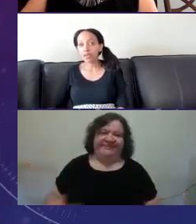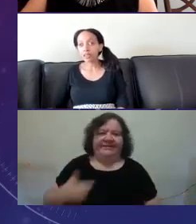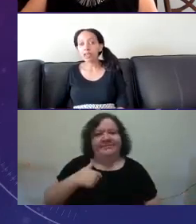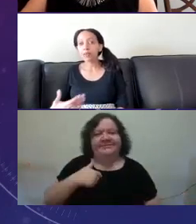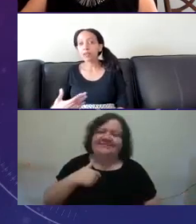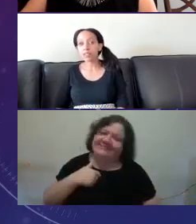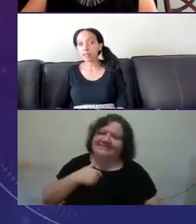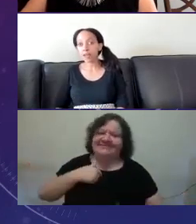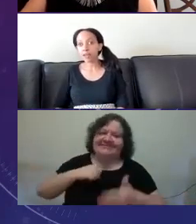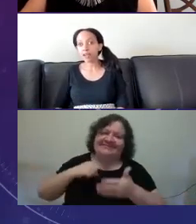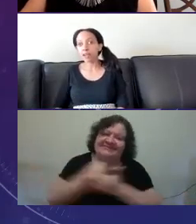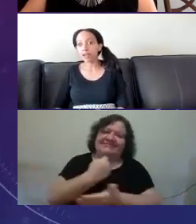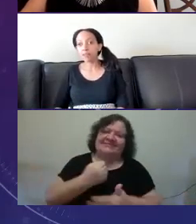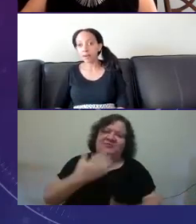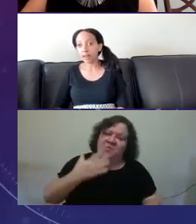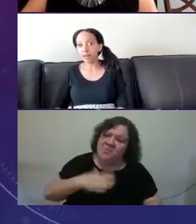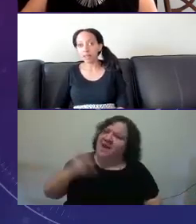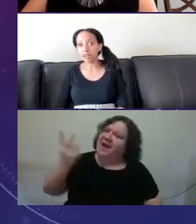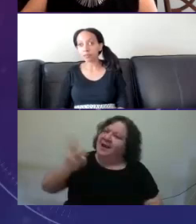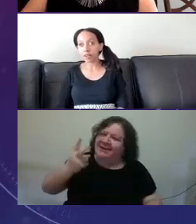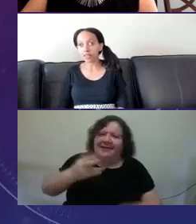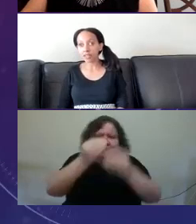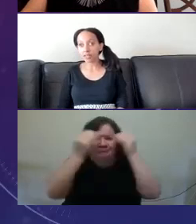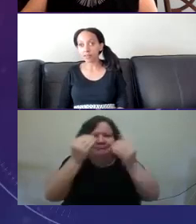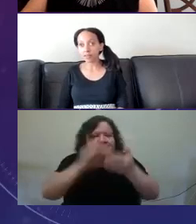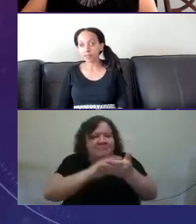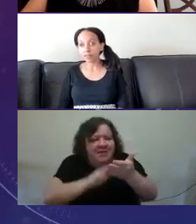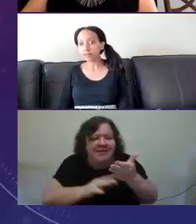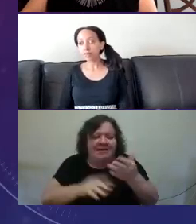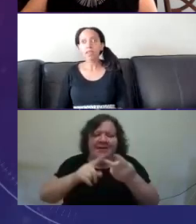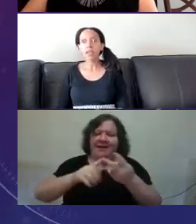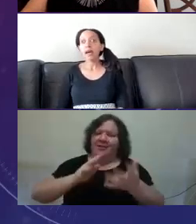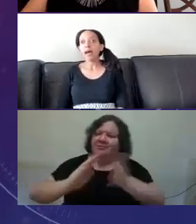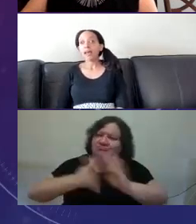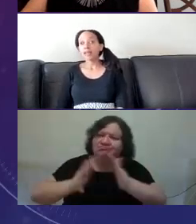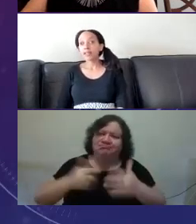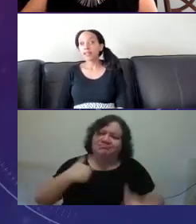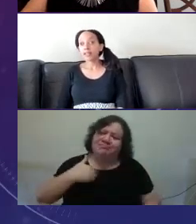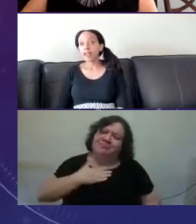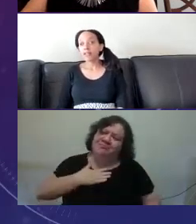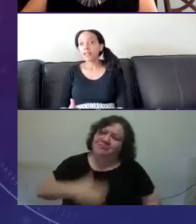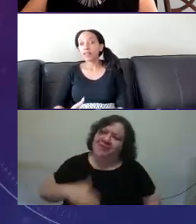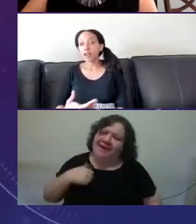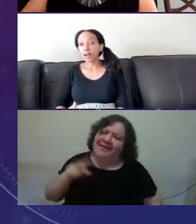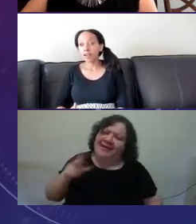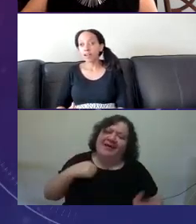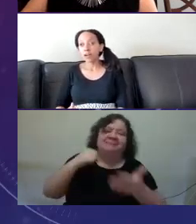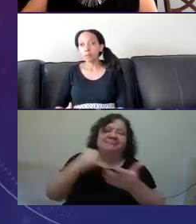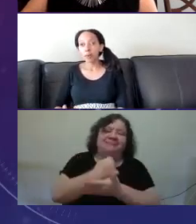and they participated more in my learning process it's if you're not part